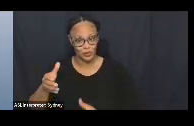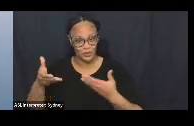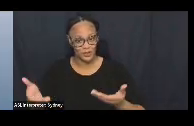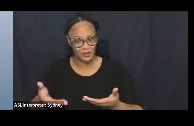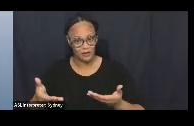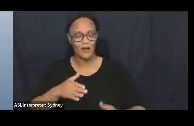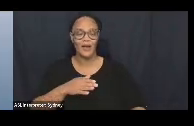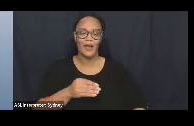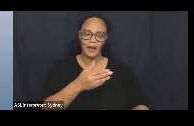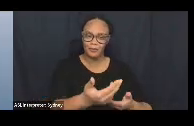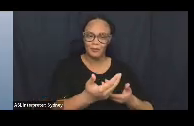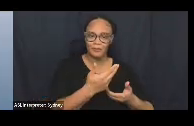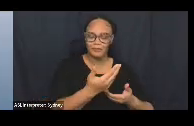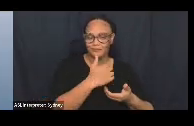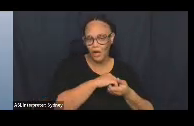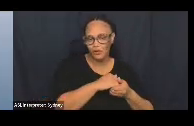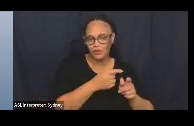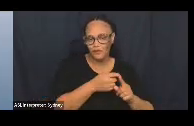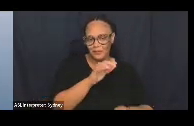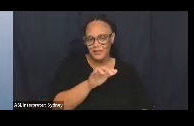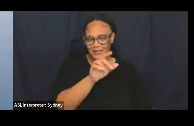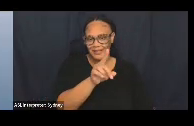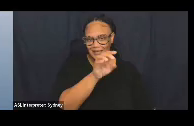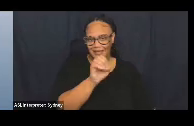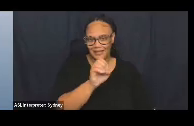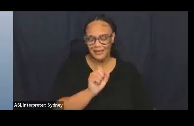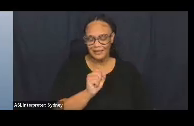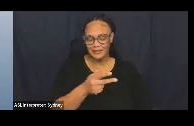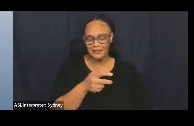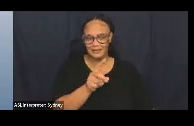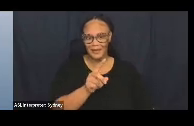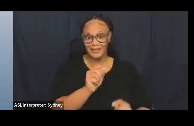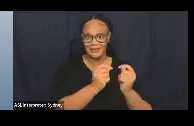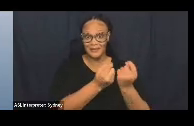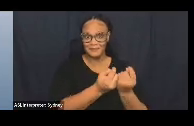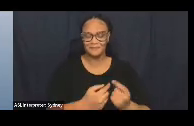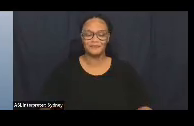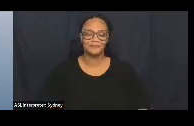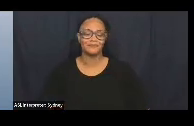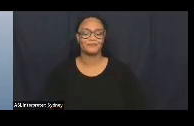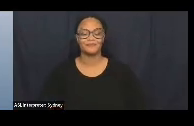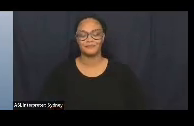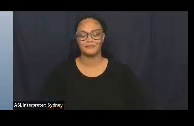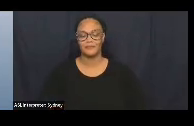of Education special education division team. We're excited to bring forward this webinar